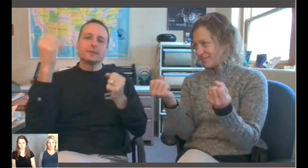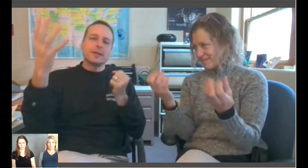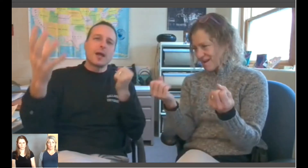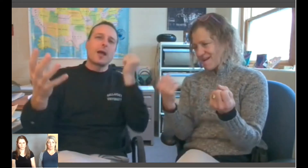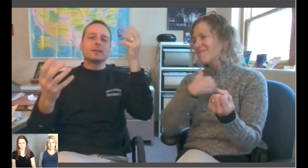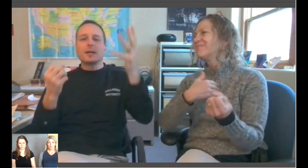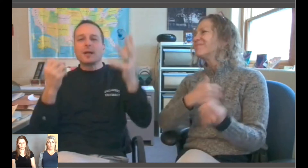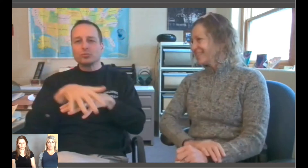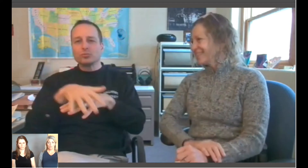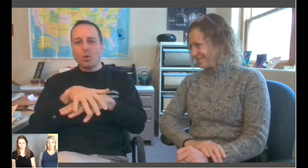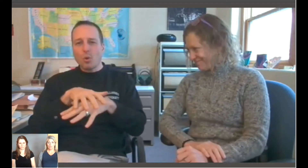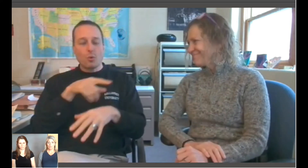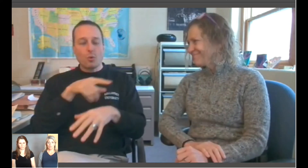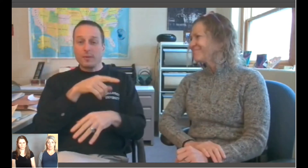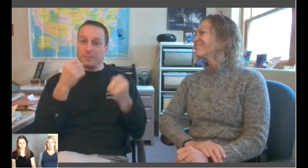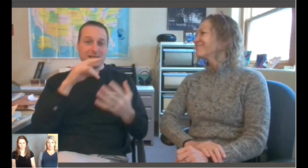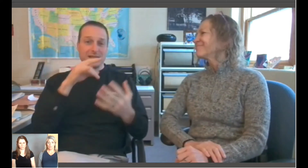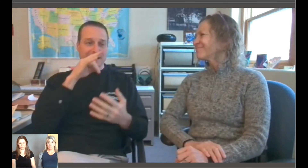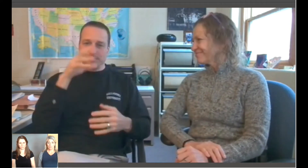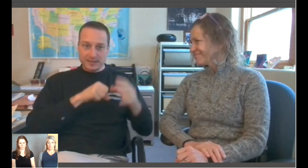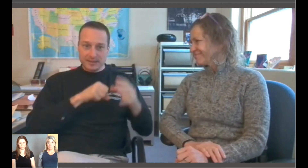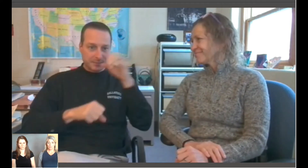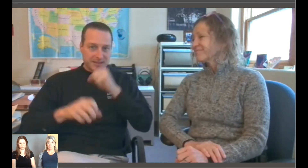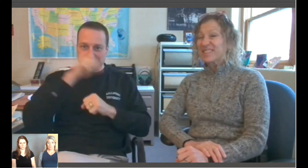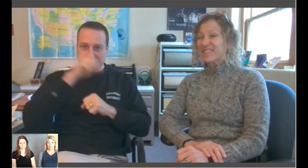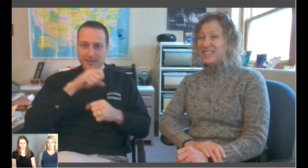Often children will miss some of the language, but when they make the eye contact and make